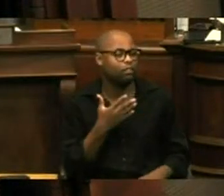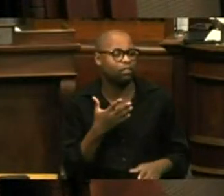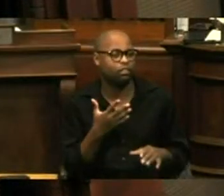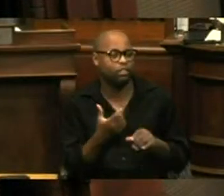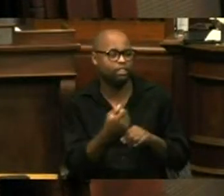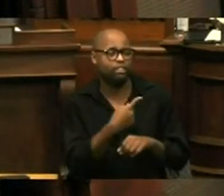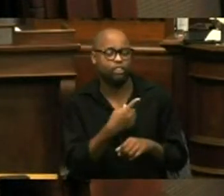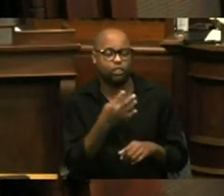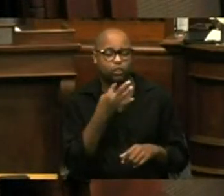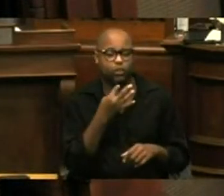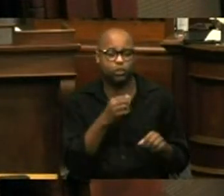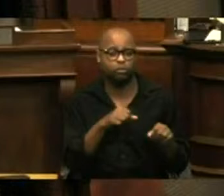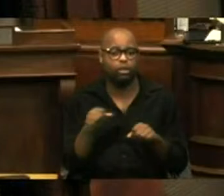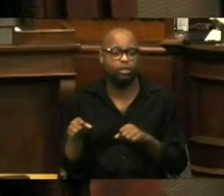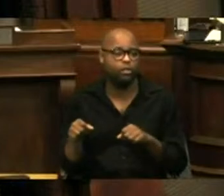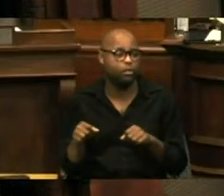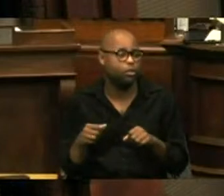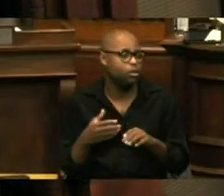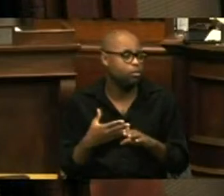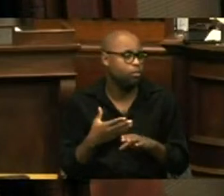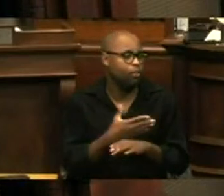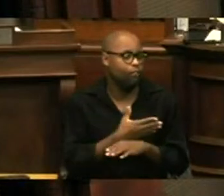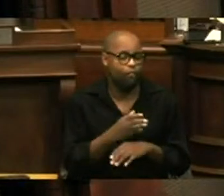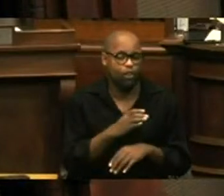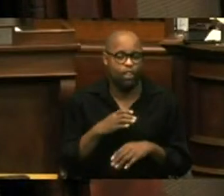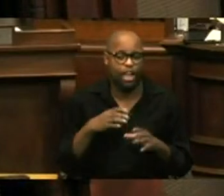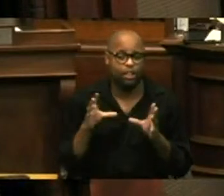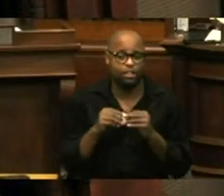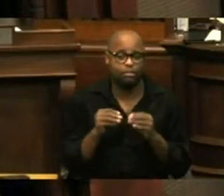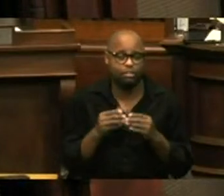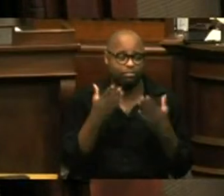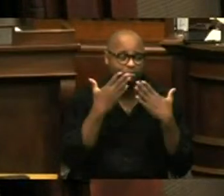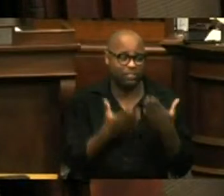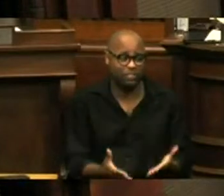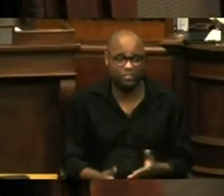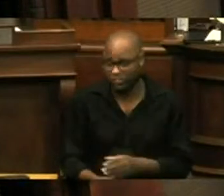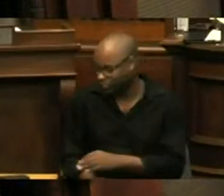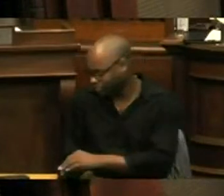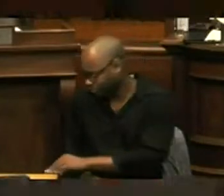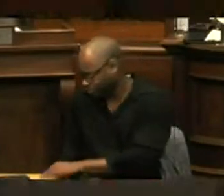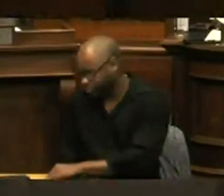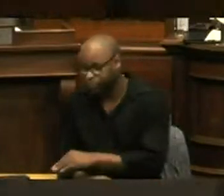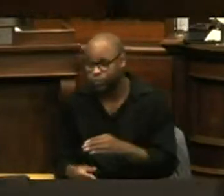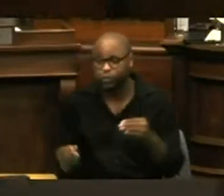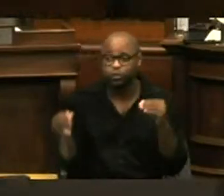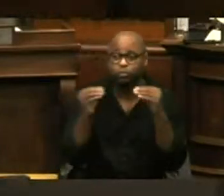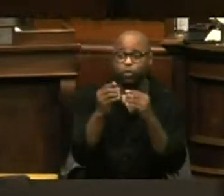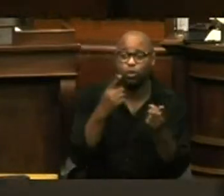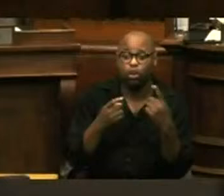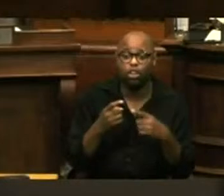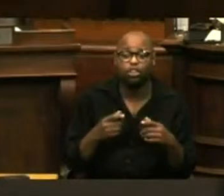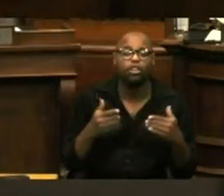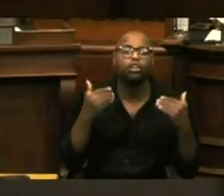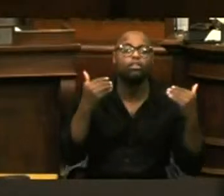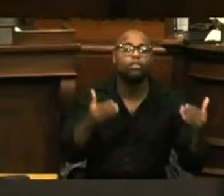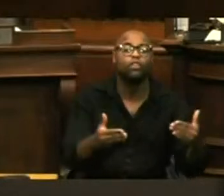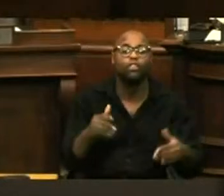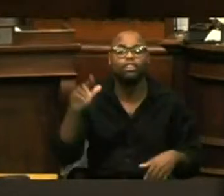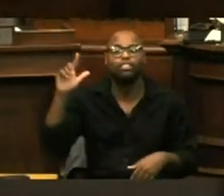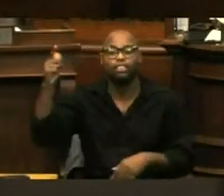provide it to you. Great. I really hope we can get that as soon as possible before the